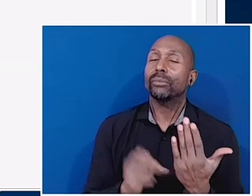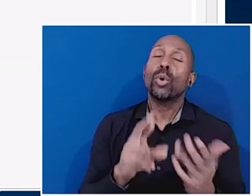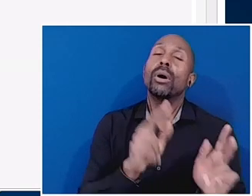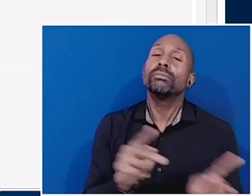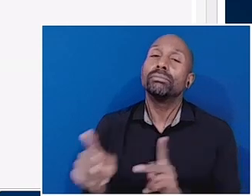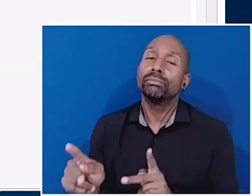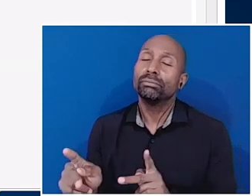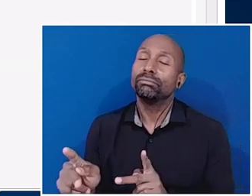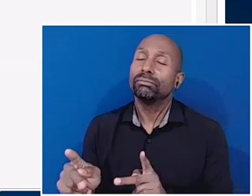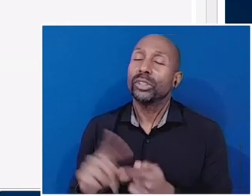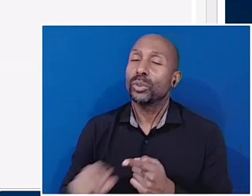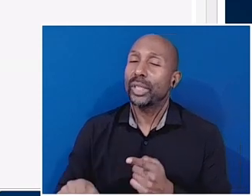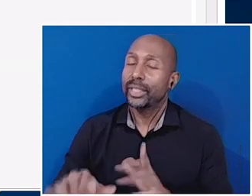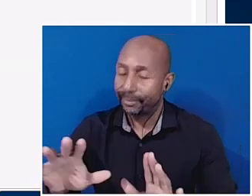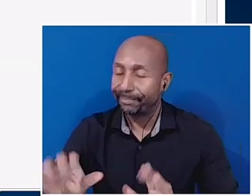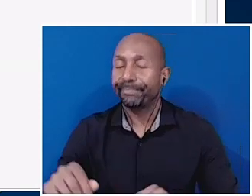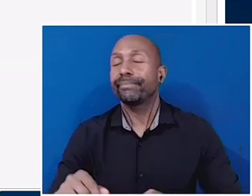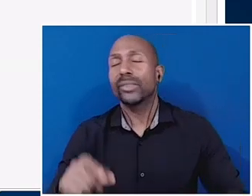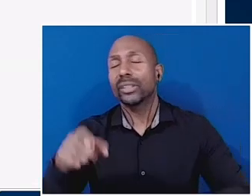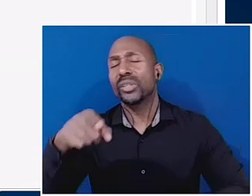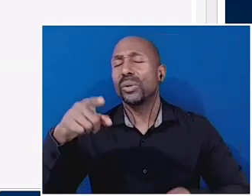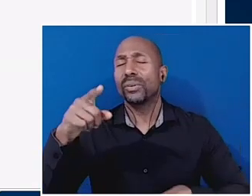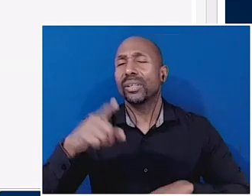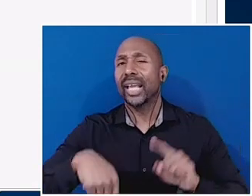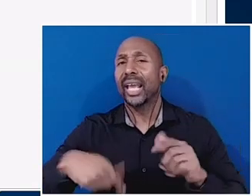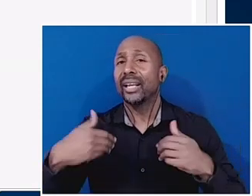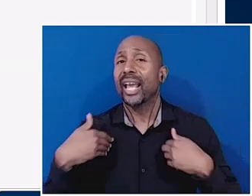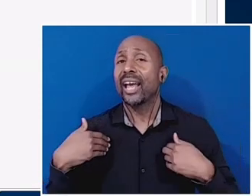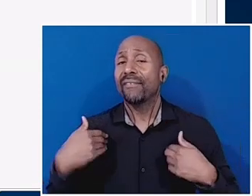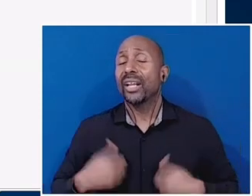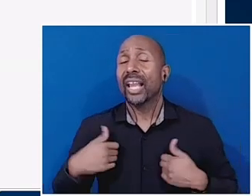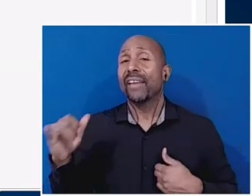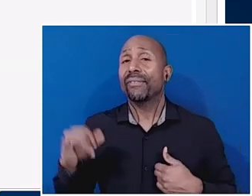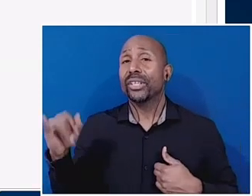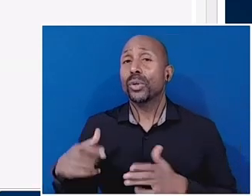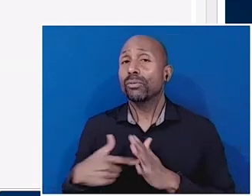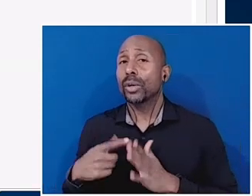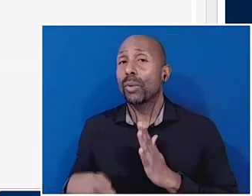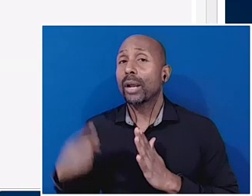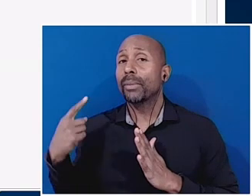You know, you can't have licensure requirements for physicians and have a